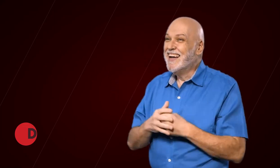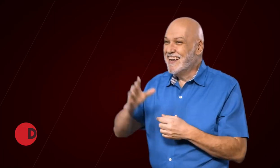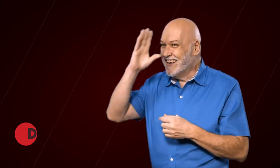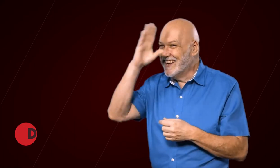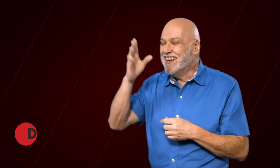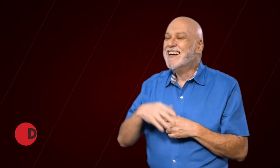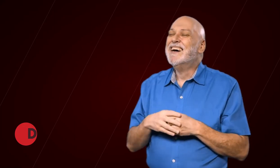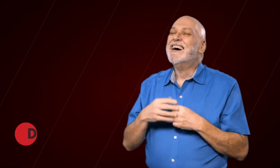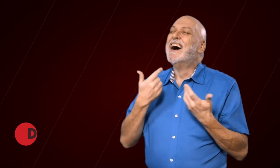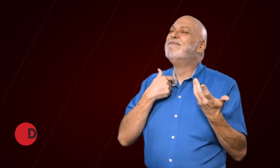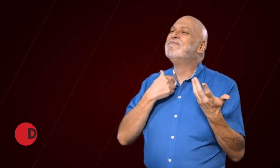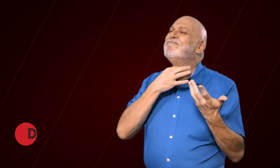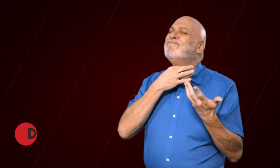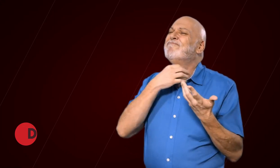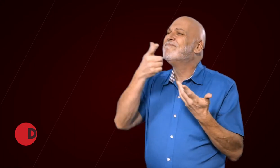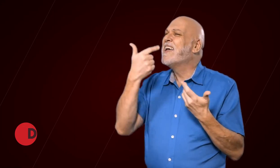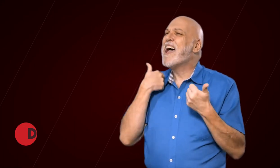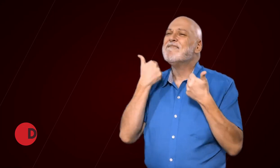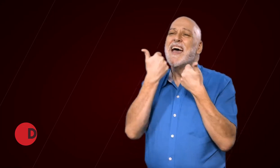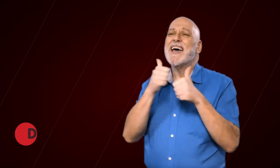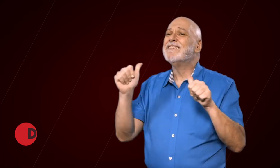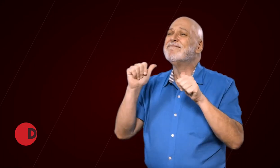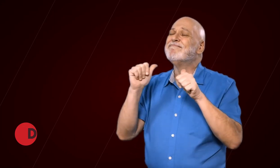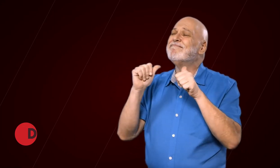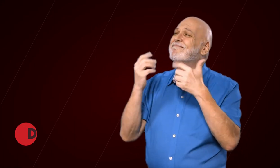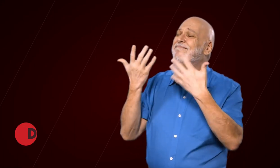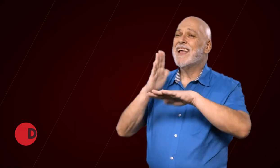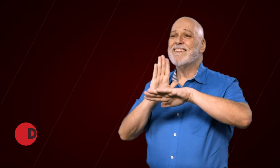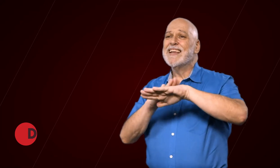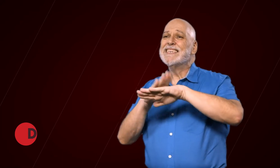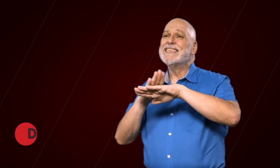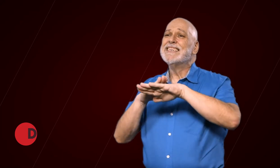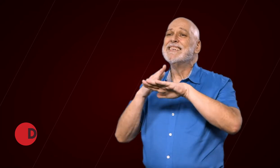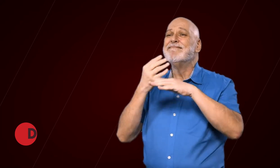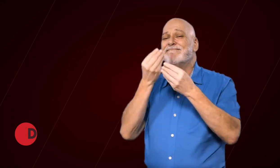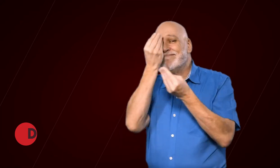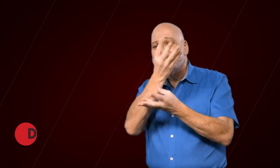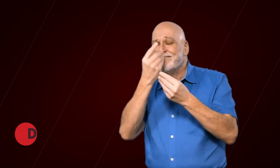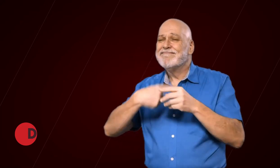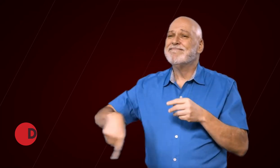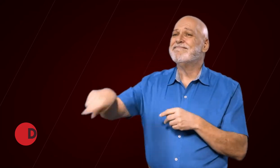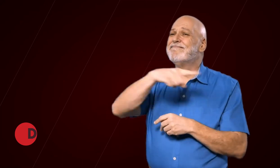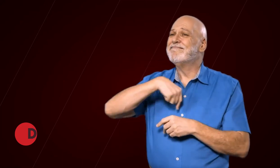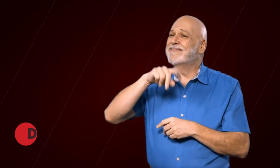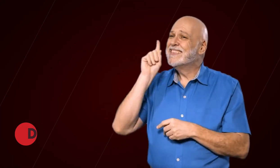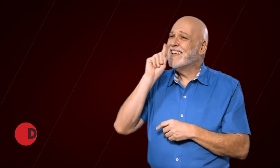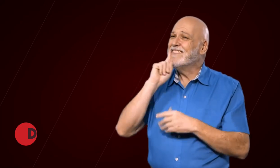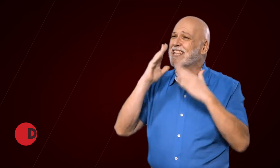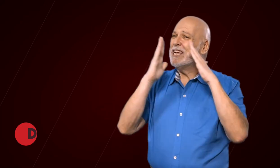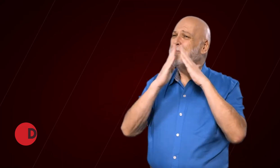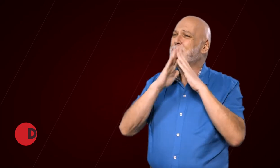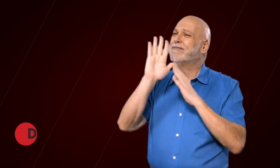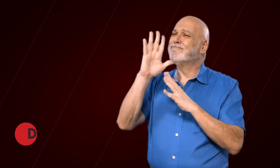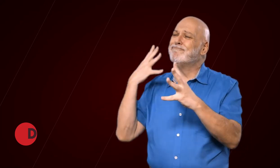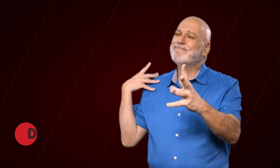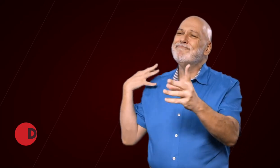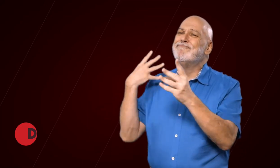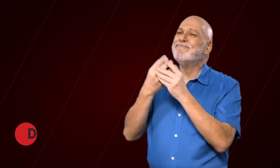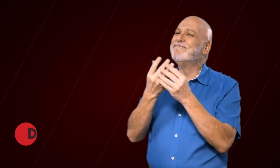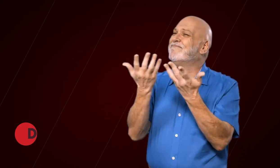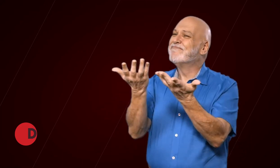what advice do you have for the Deaf community?